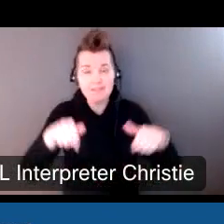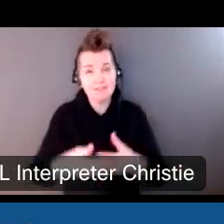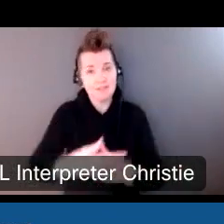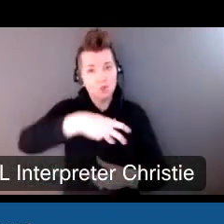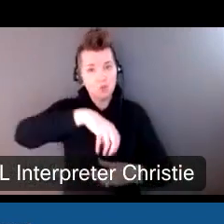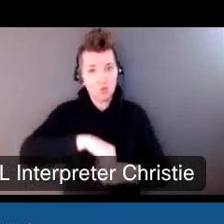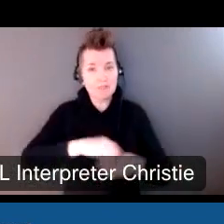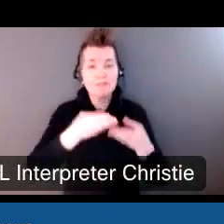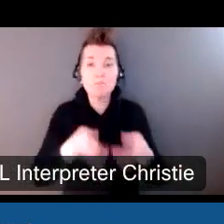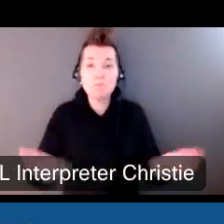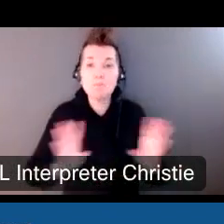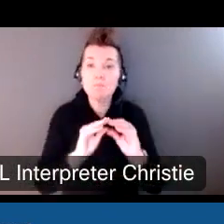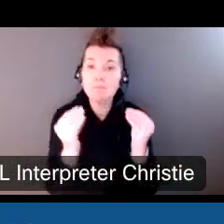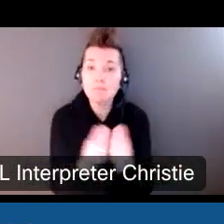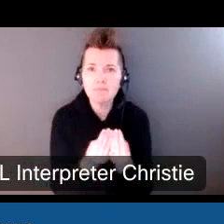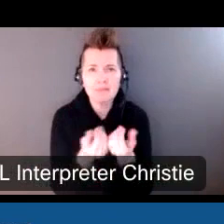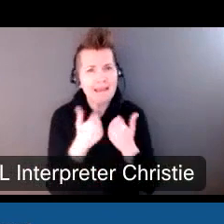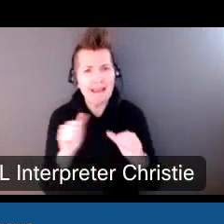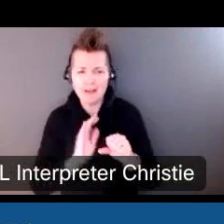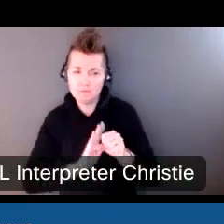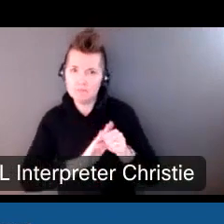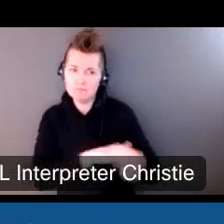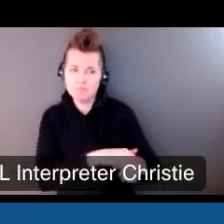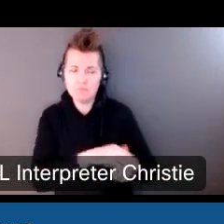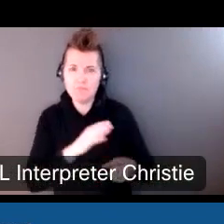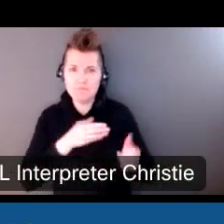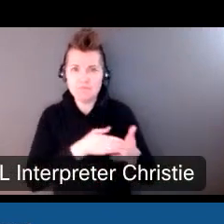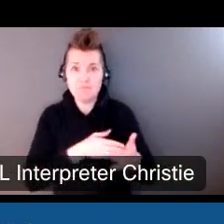Racist or other forms of discriminatory, prejudicial or hateful